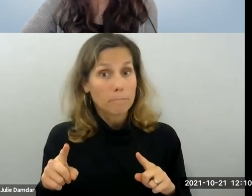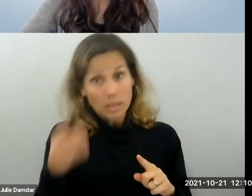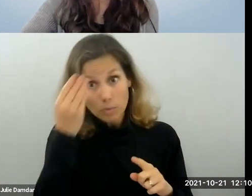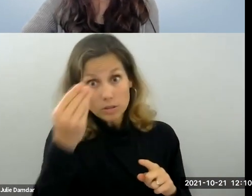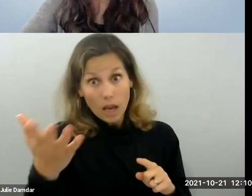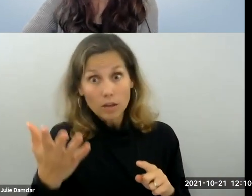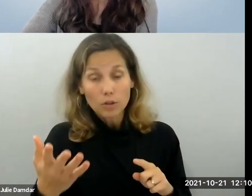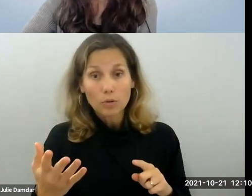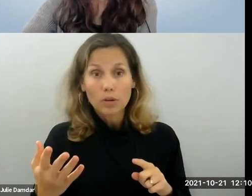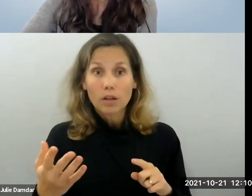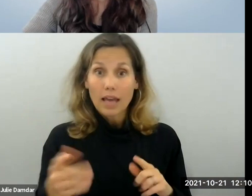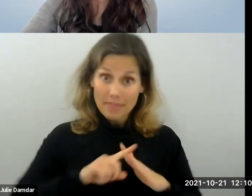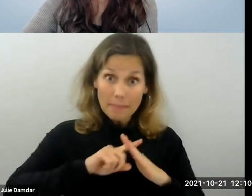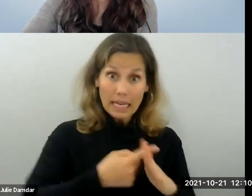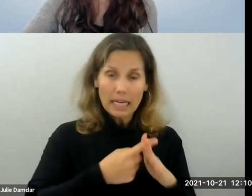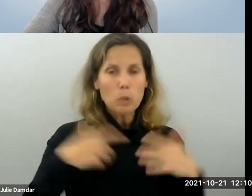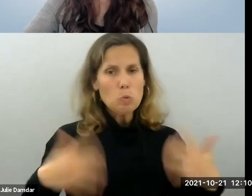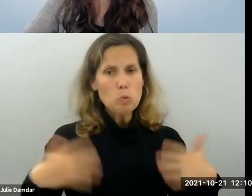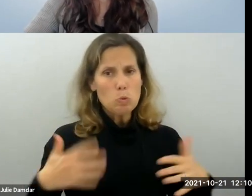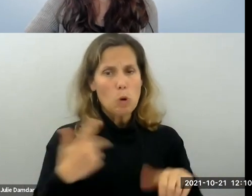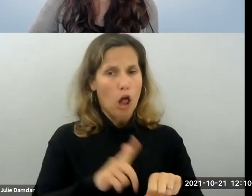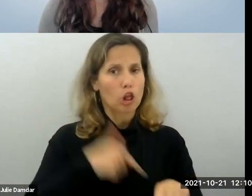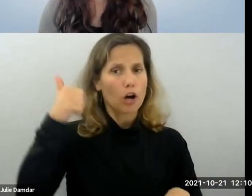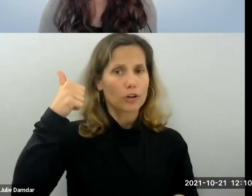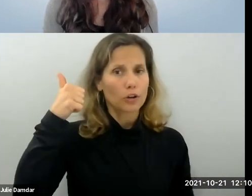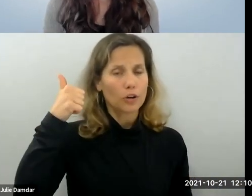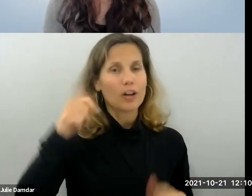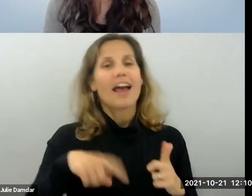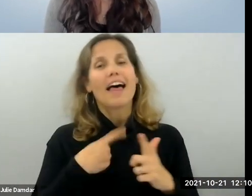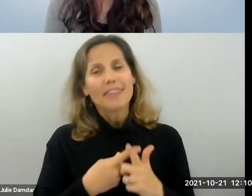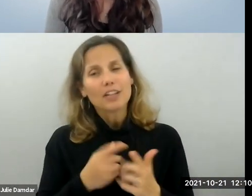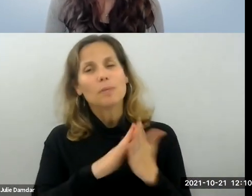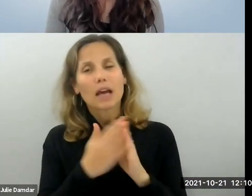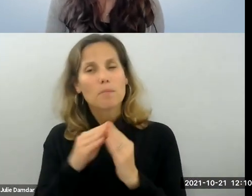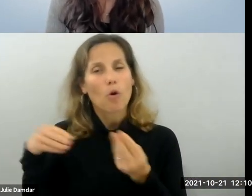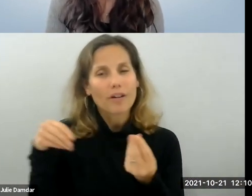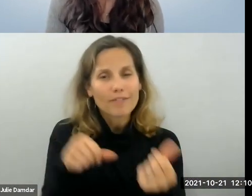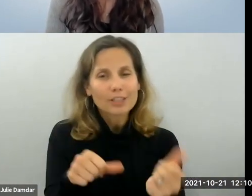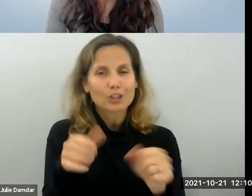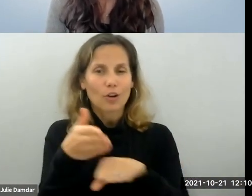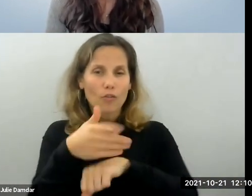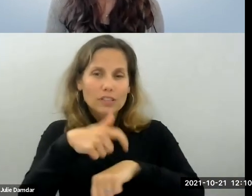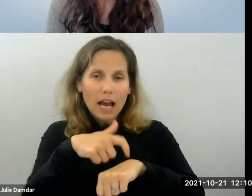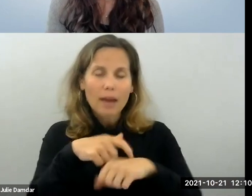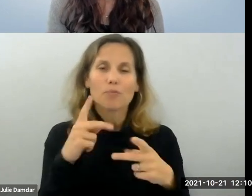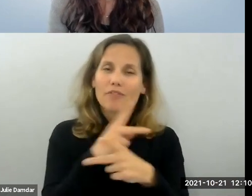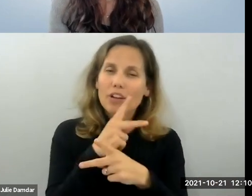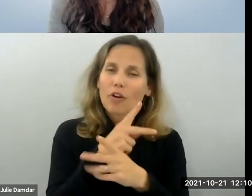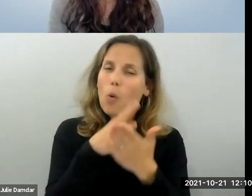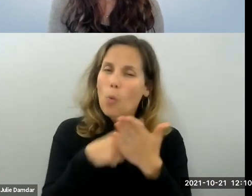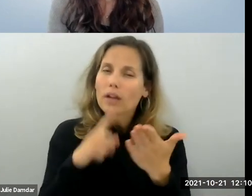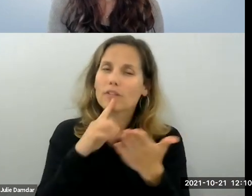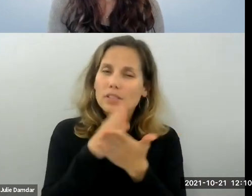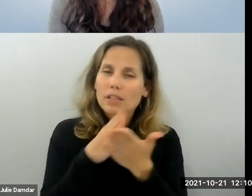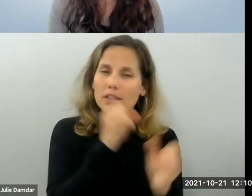Lisa Saldana (she/her/hers): When you're first doing this and then we develop our efficiencies over time we figure out what are some of those implementation strategies that can take place.